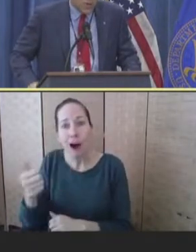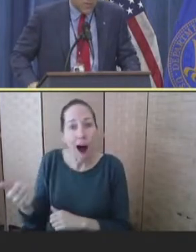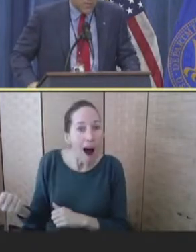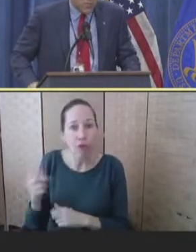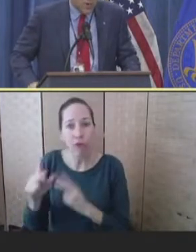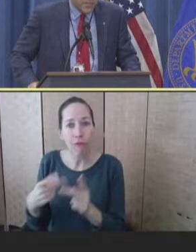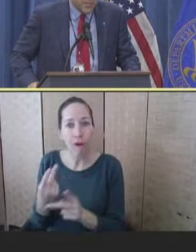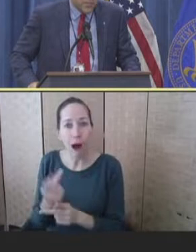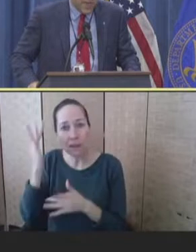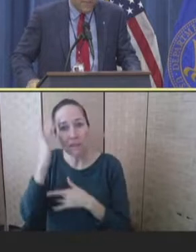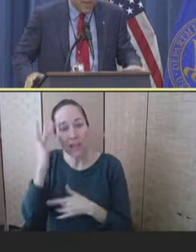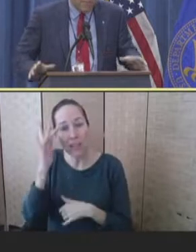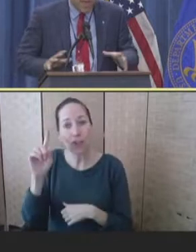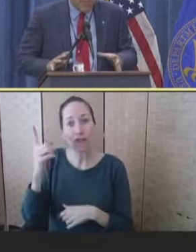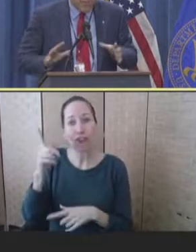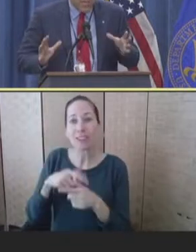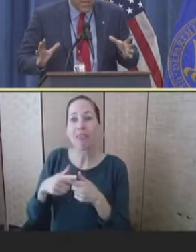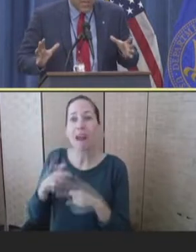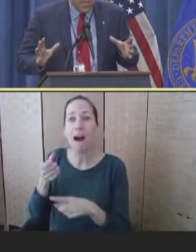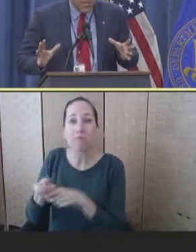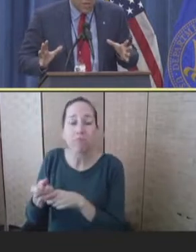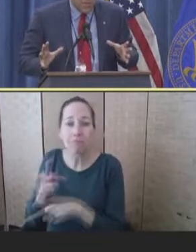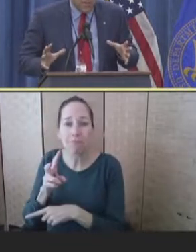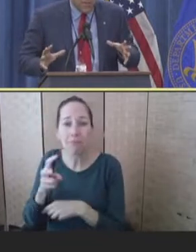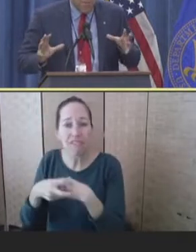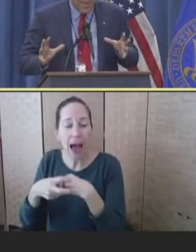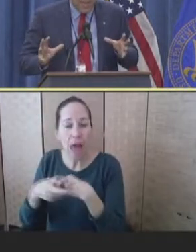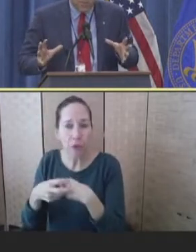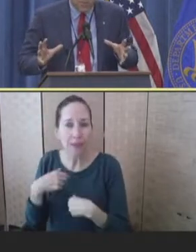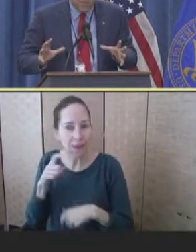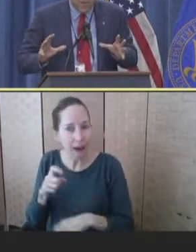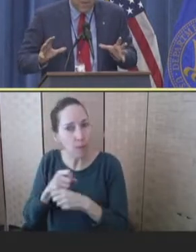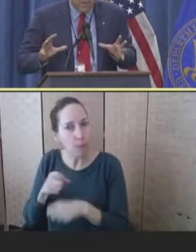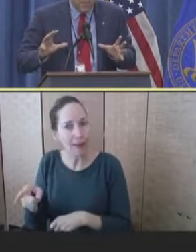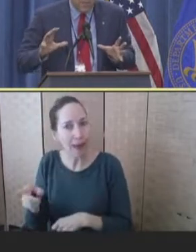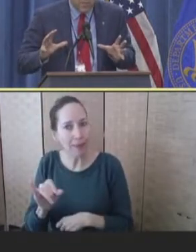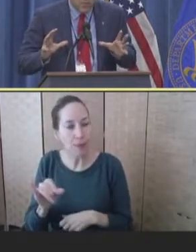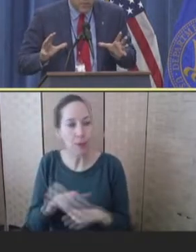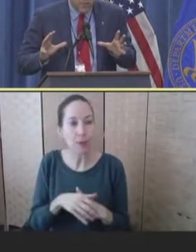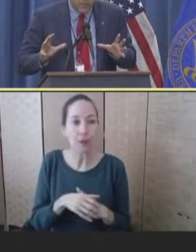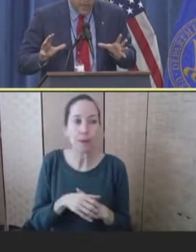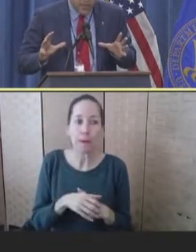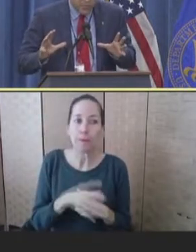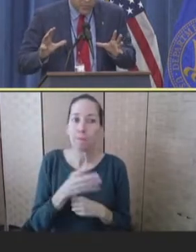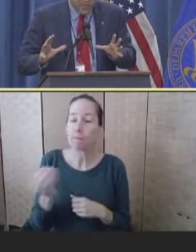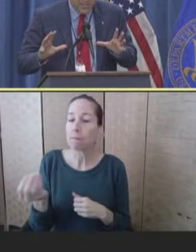We also want to have a breadth of protection in terms of the mechanisms of immune response